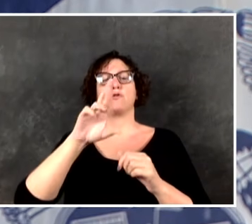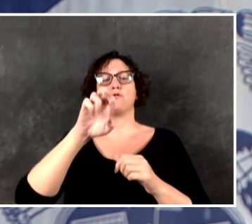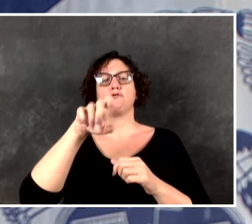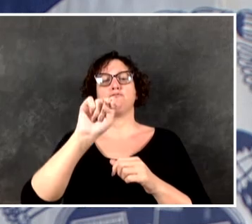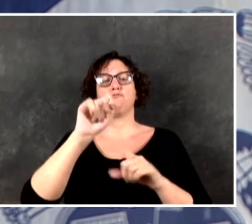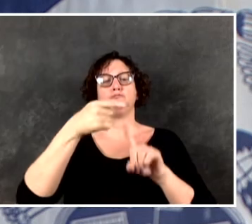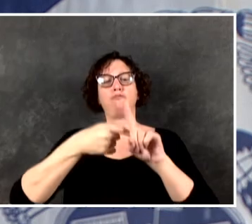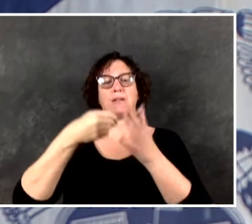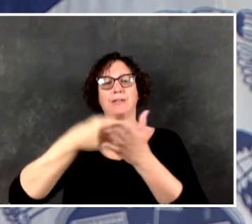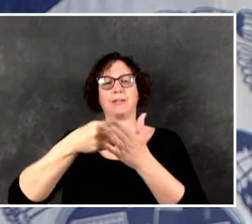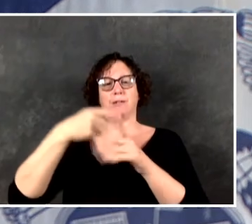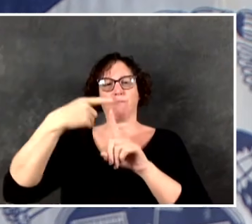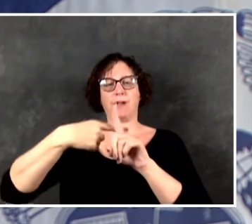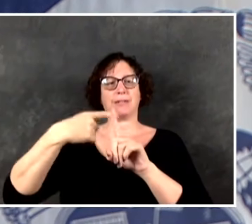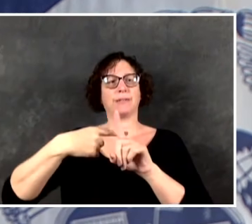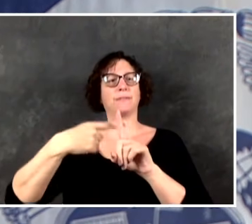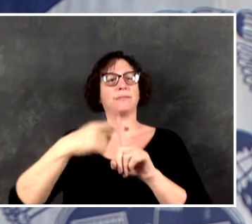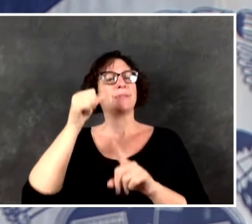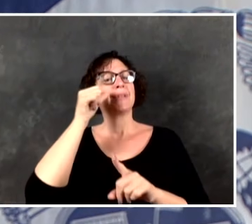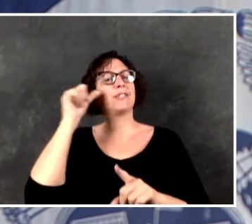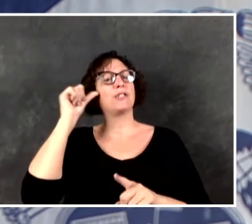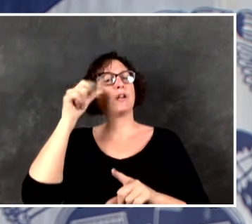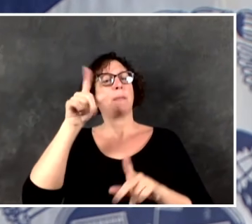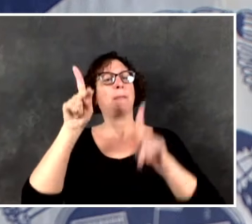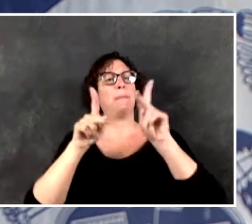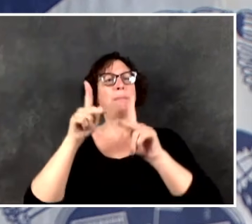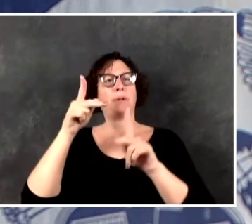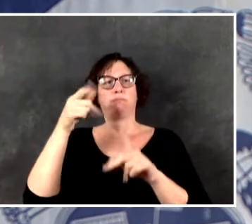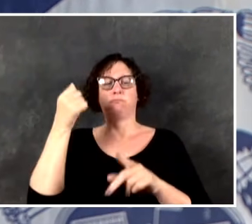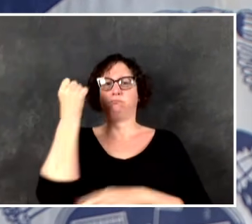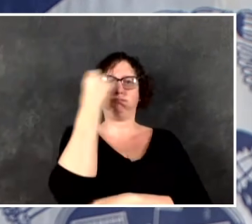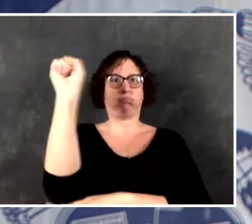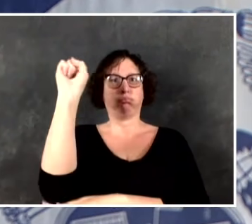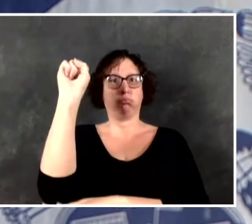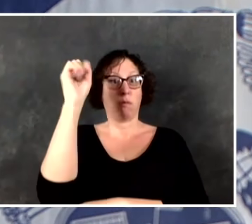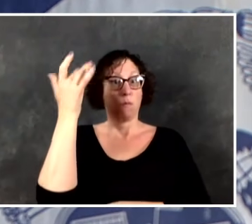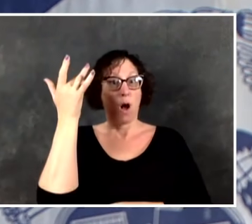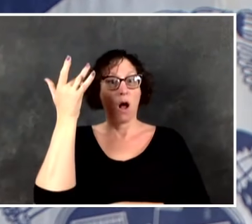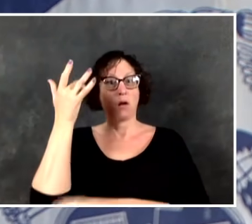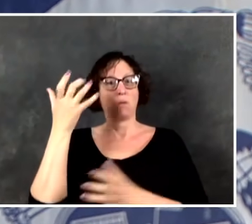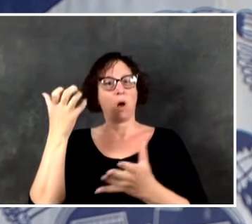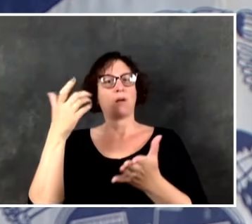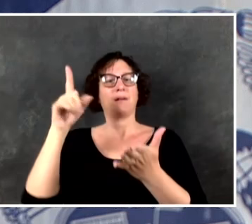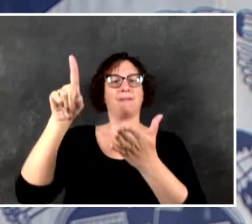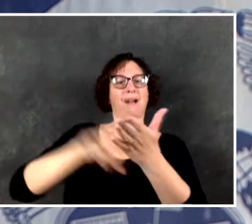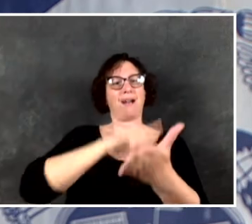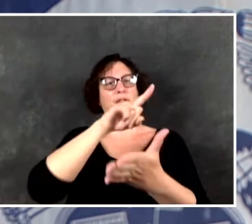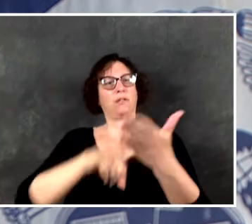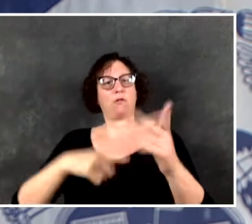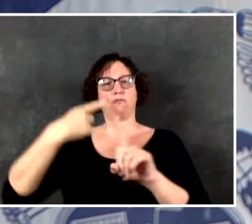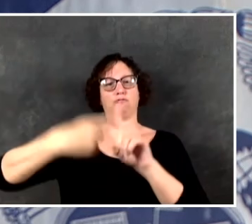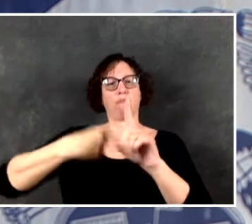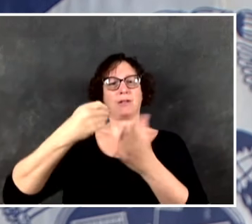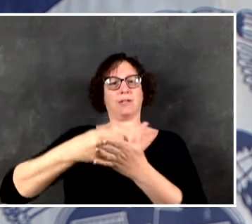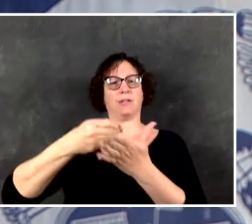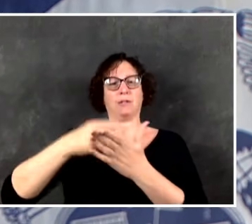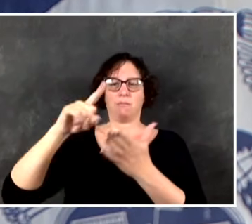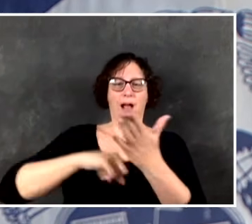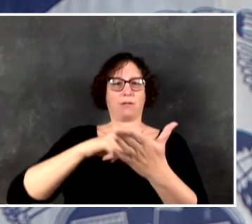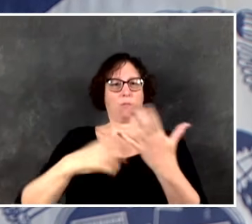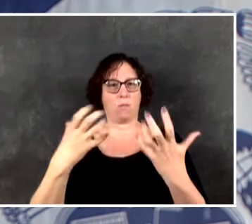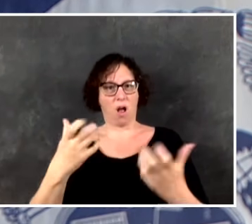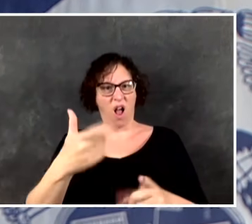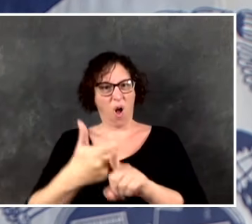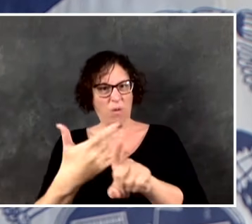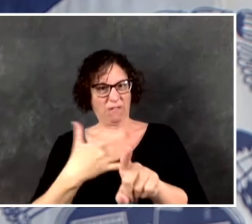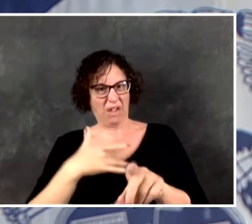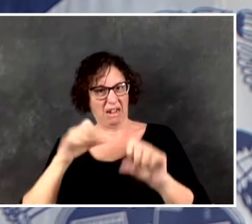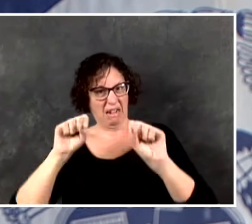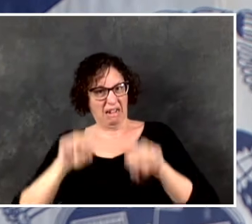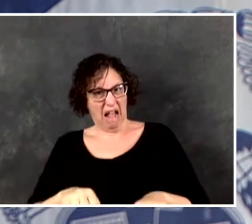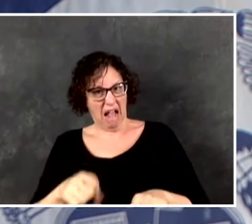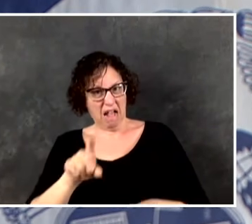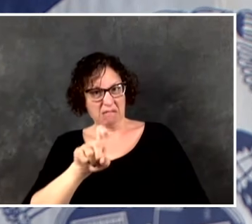CANCELLATION OF